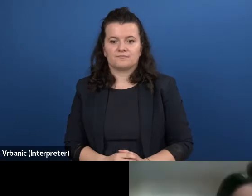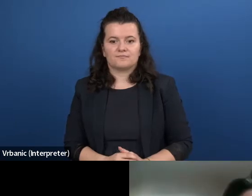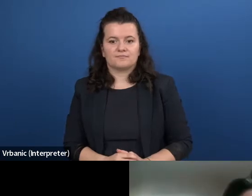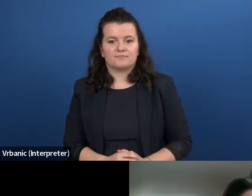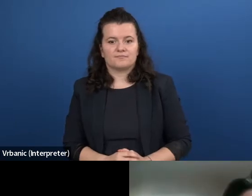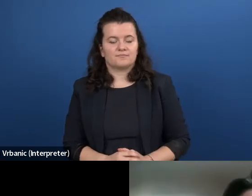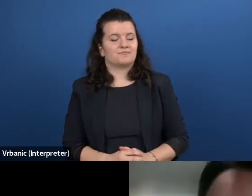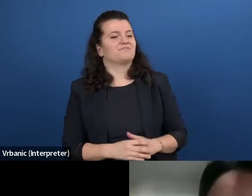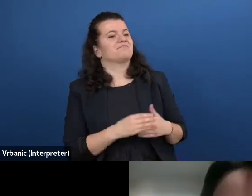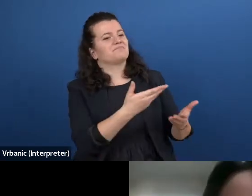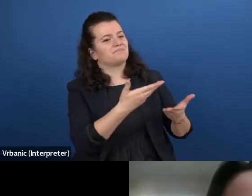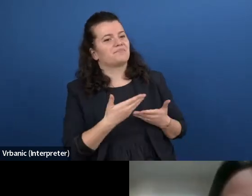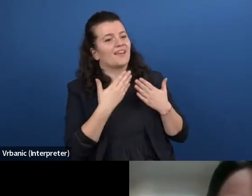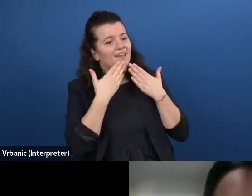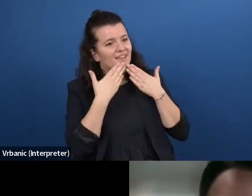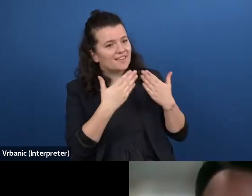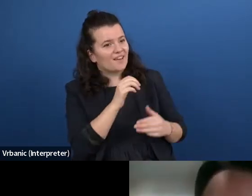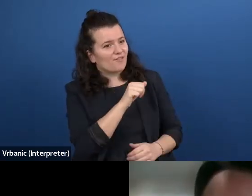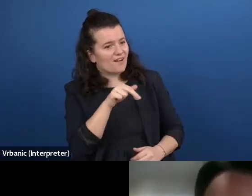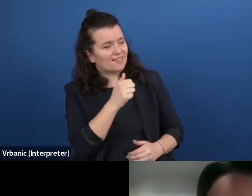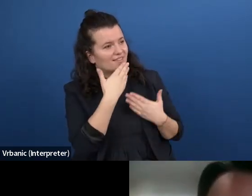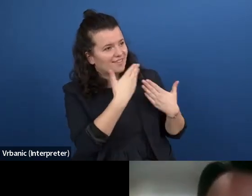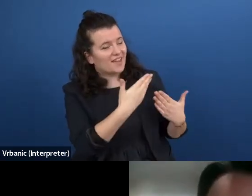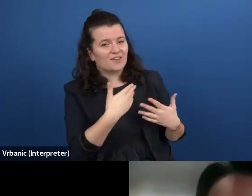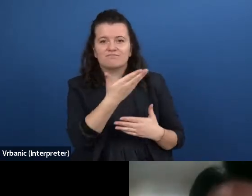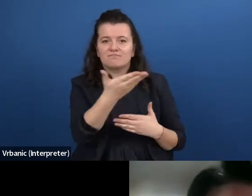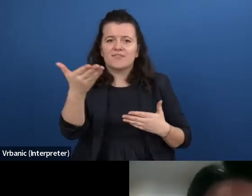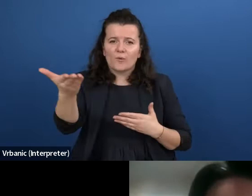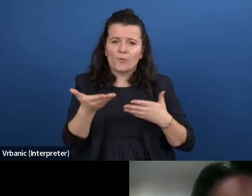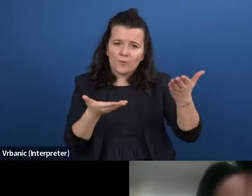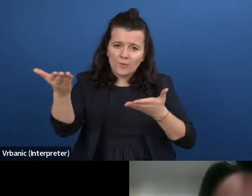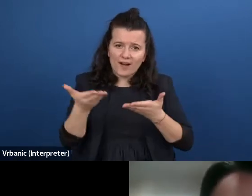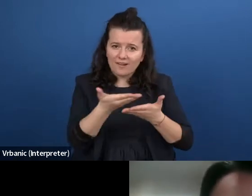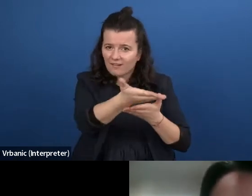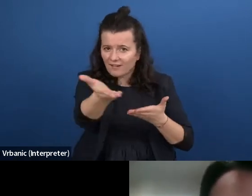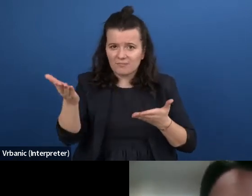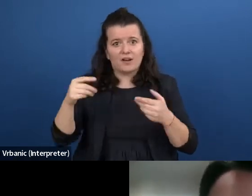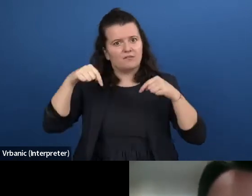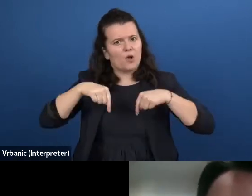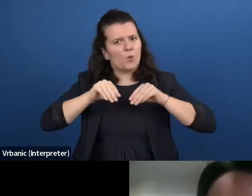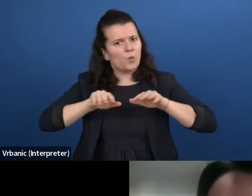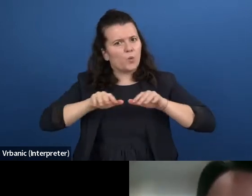Thank you very much, Ana, and welcome all to this webinar. I'm happy to see so many of you here.